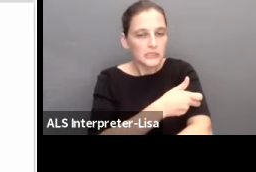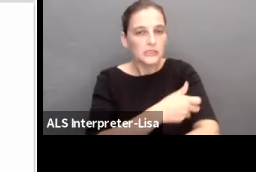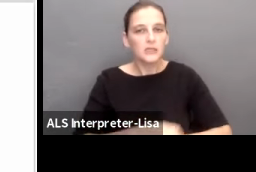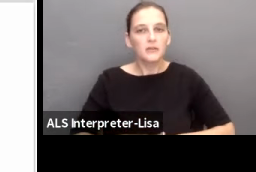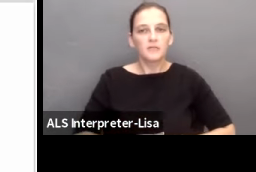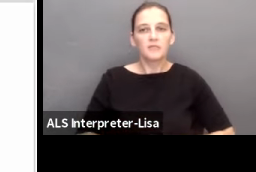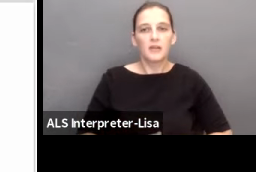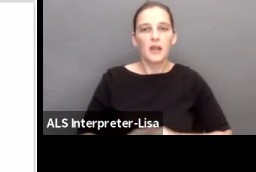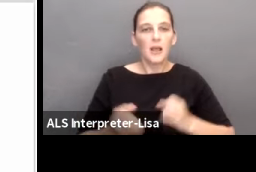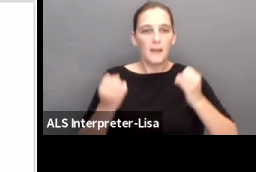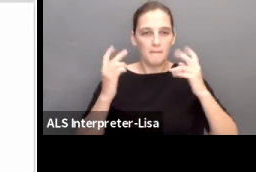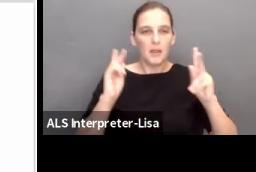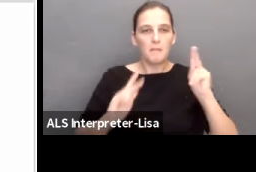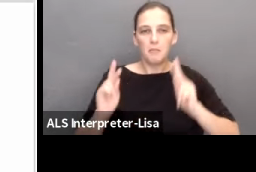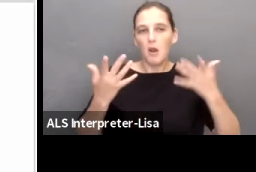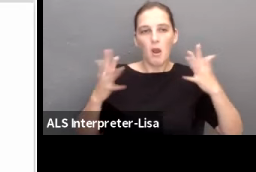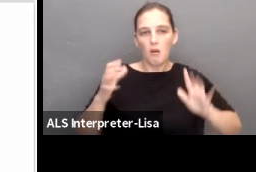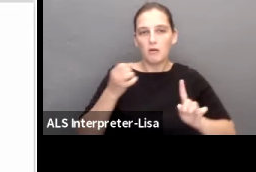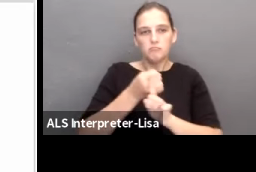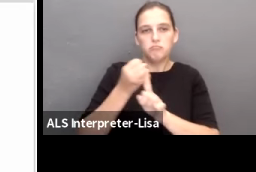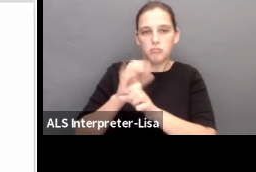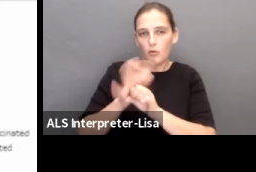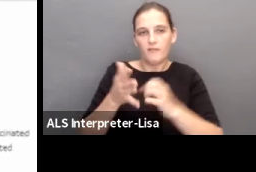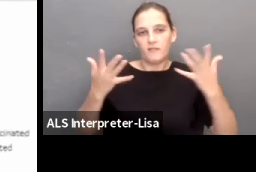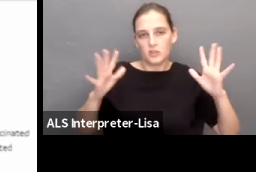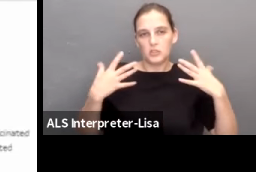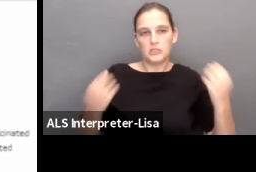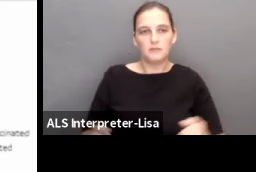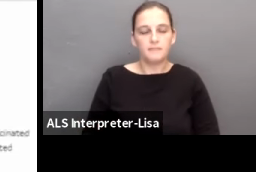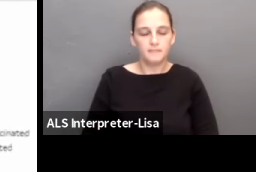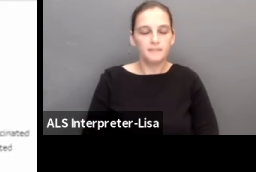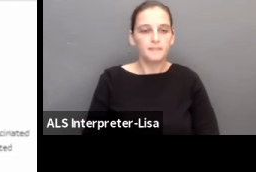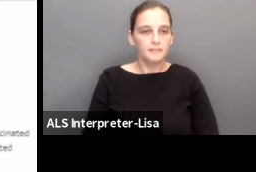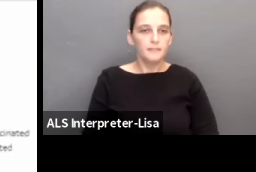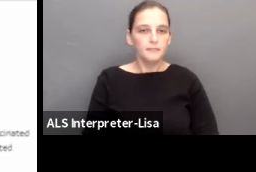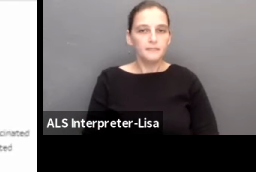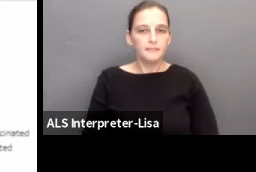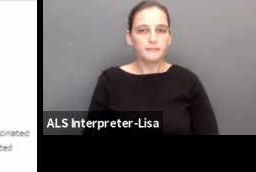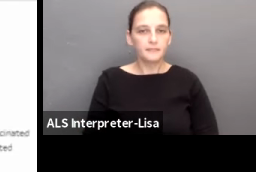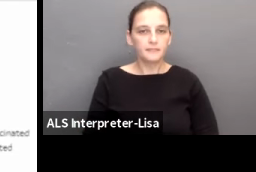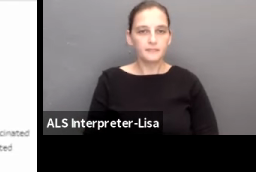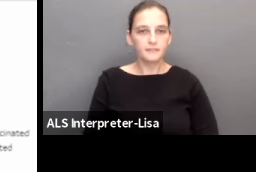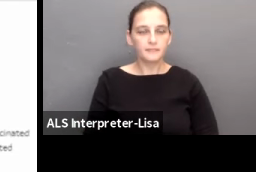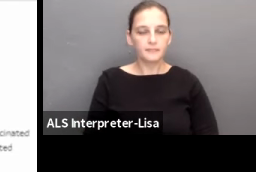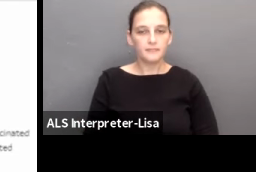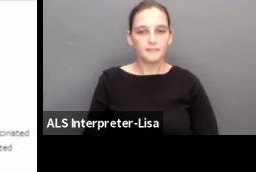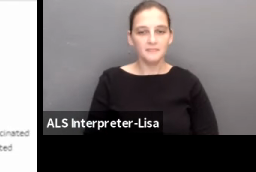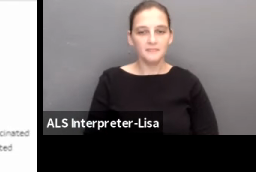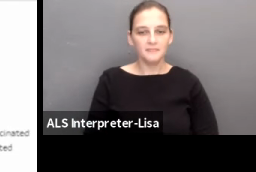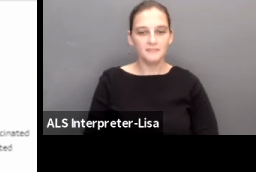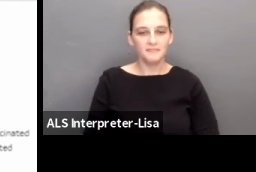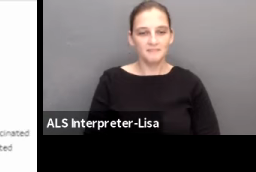be infected. So I really like to show this slide because